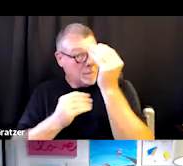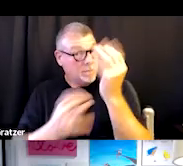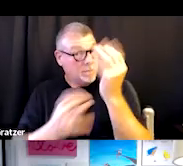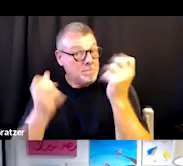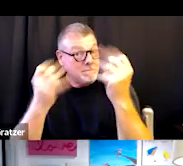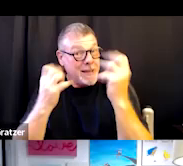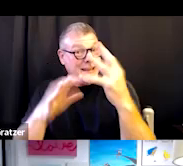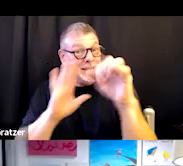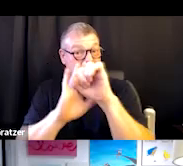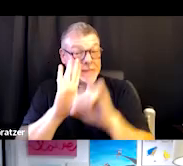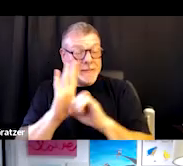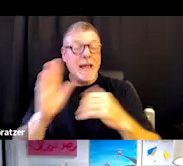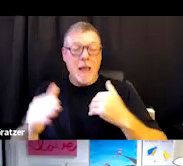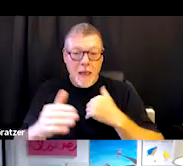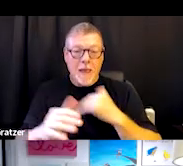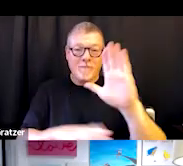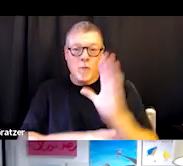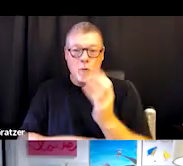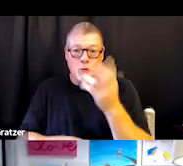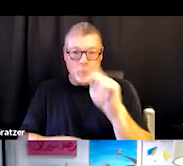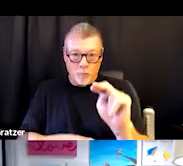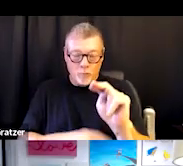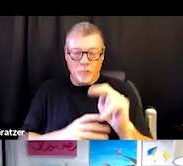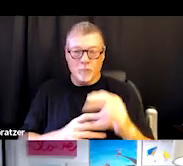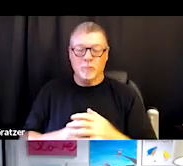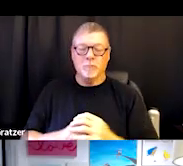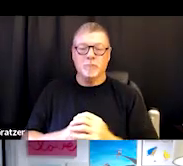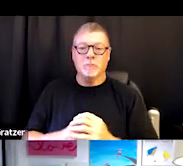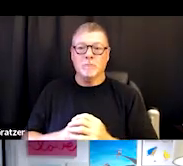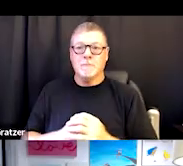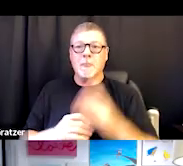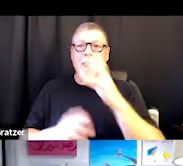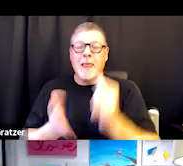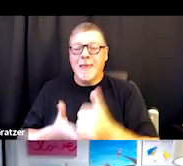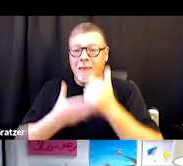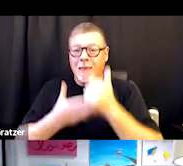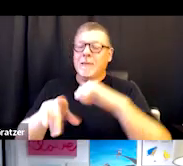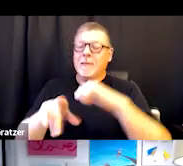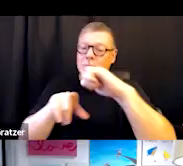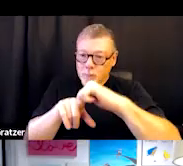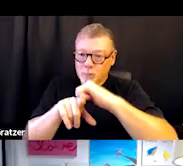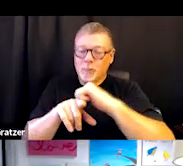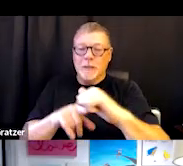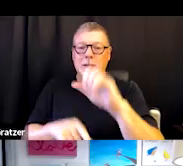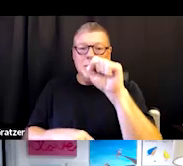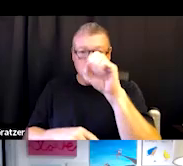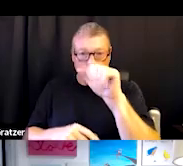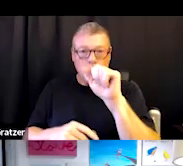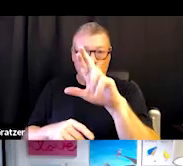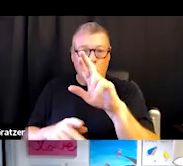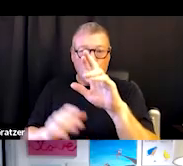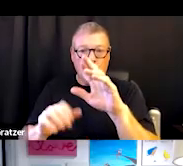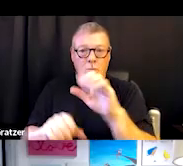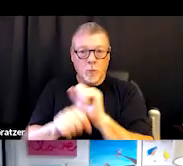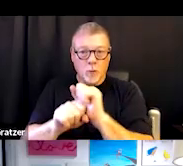in place to try to help train and certify SOAR caseworkers. So you wanna check that first.